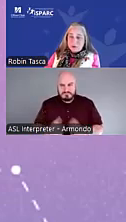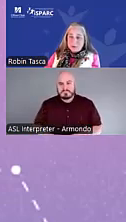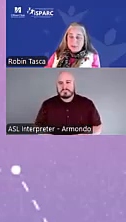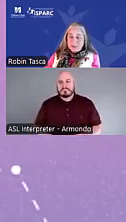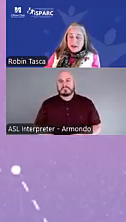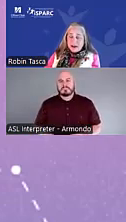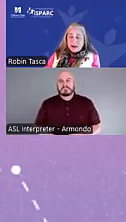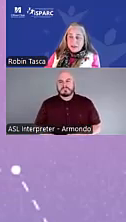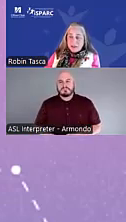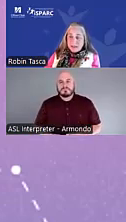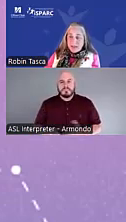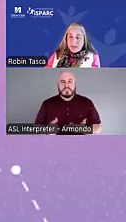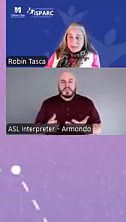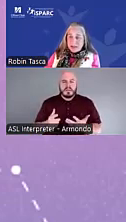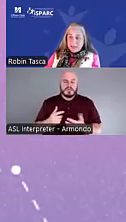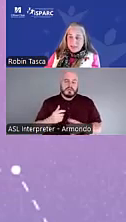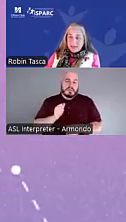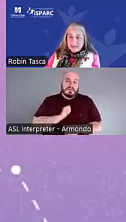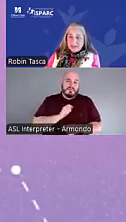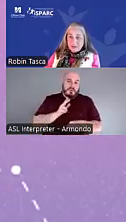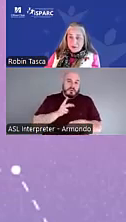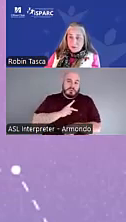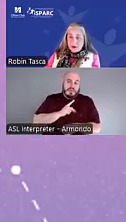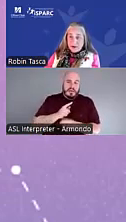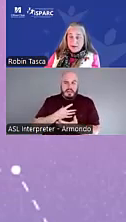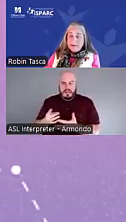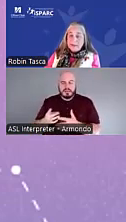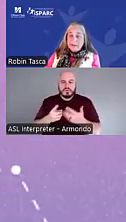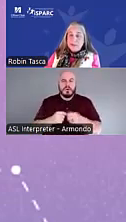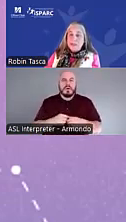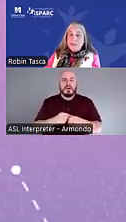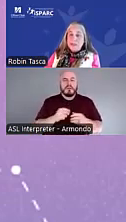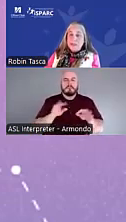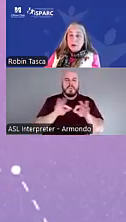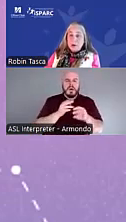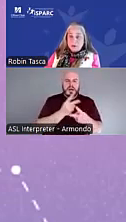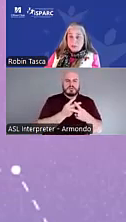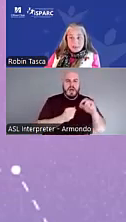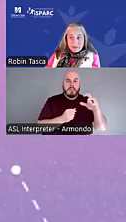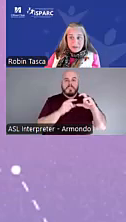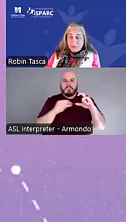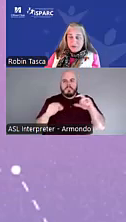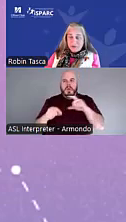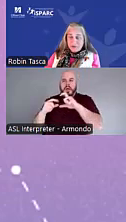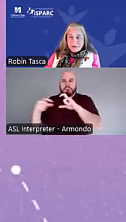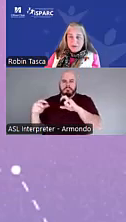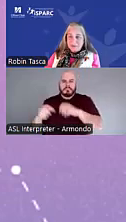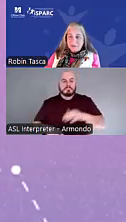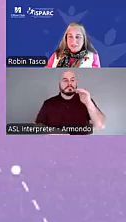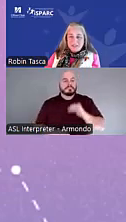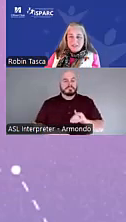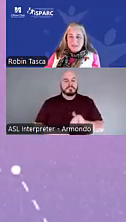if there are multiple captions. So hashtagging is a great one. Using emojis-- that's another one. We all love emojis.